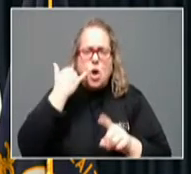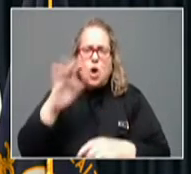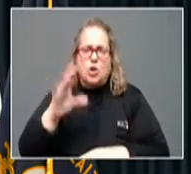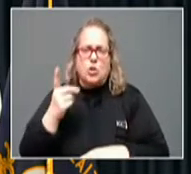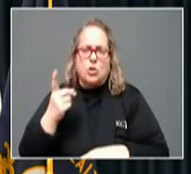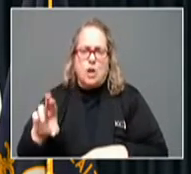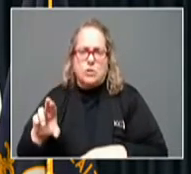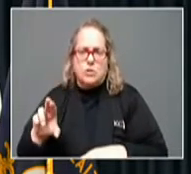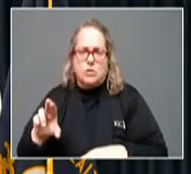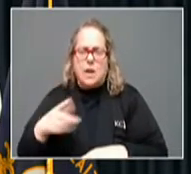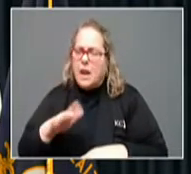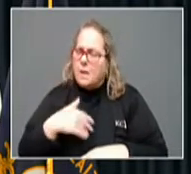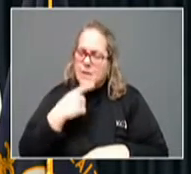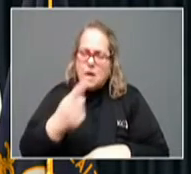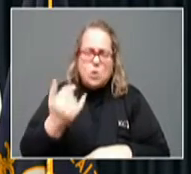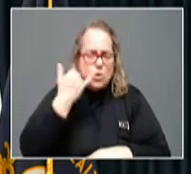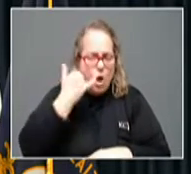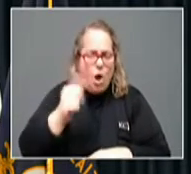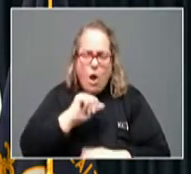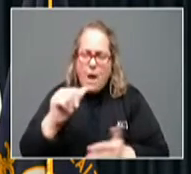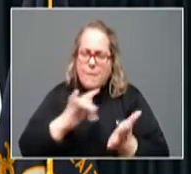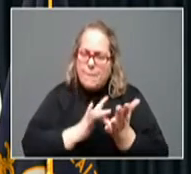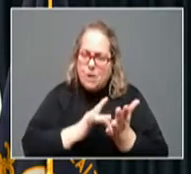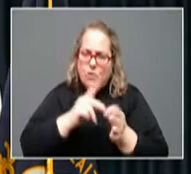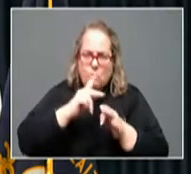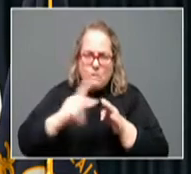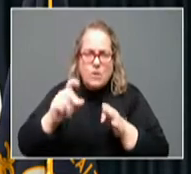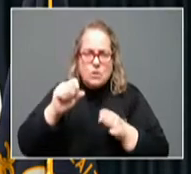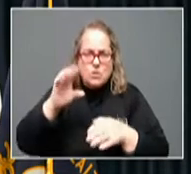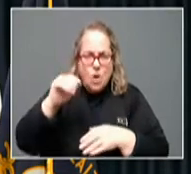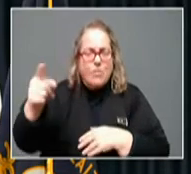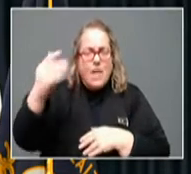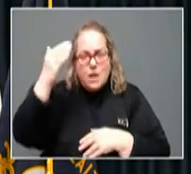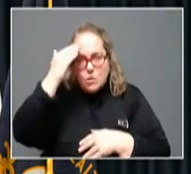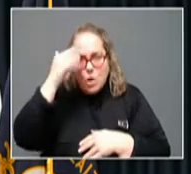professional so that they know um that you have it. If you need to call your